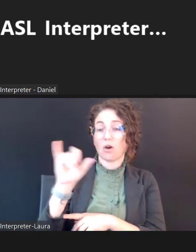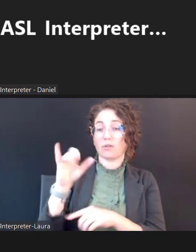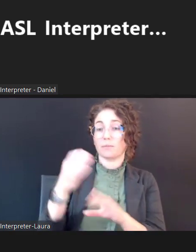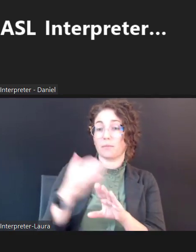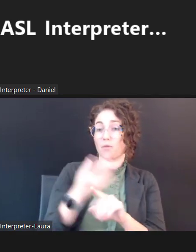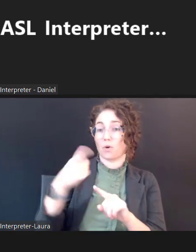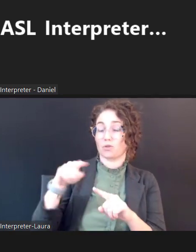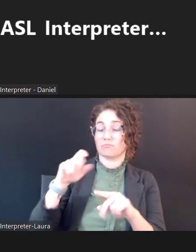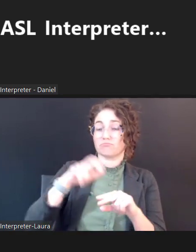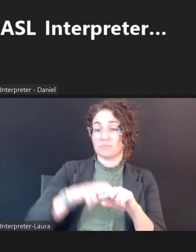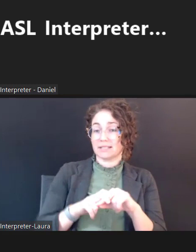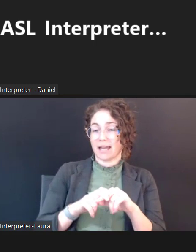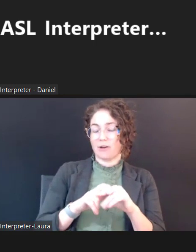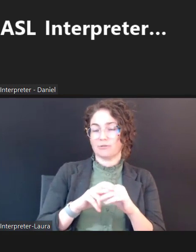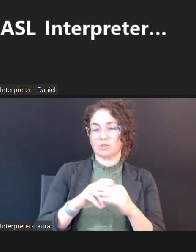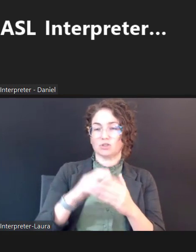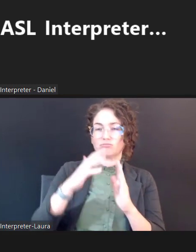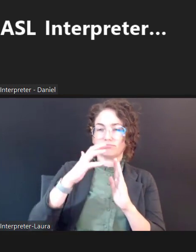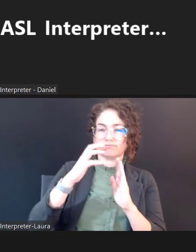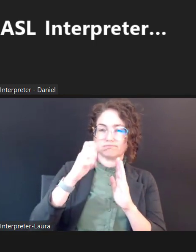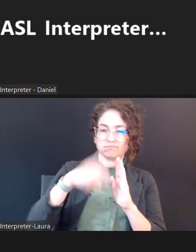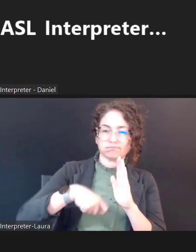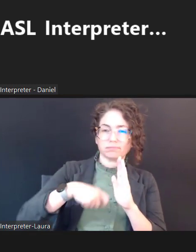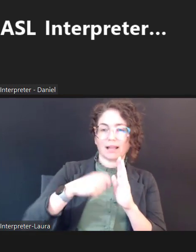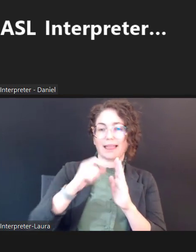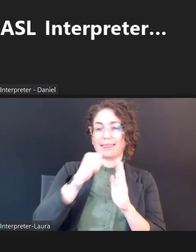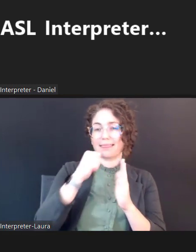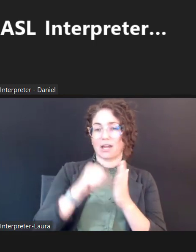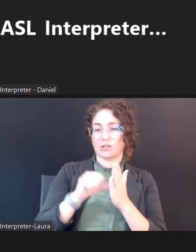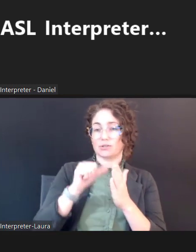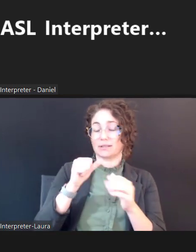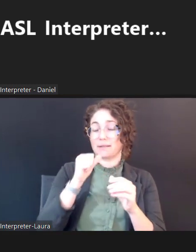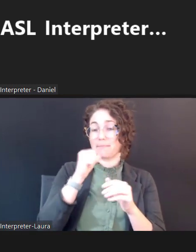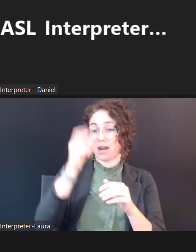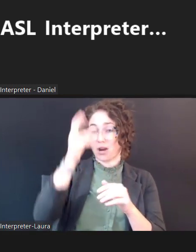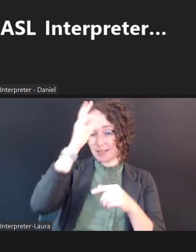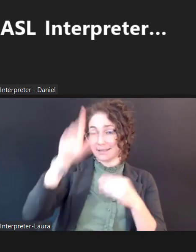your screening efforts or referral letter or to develop a form for